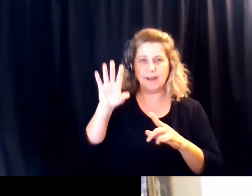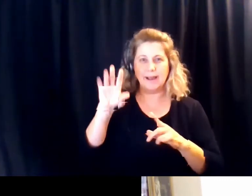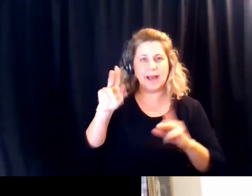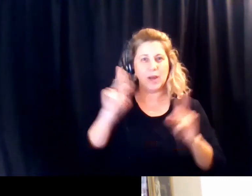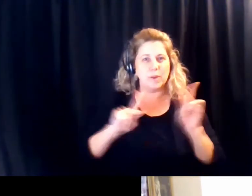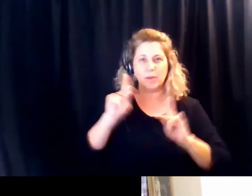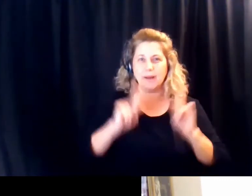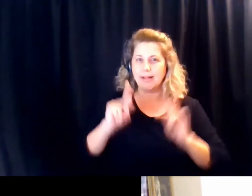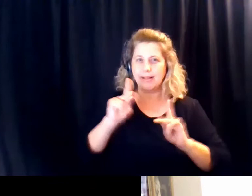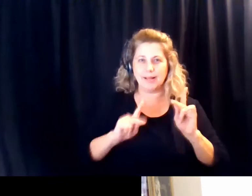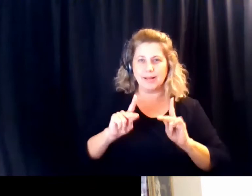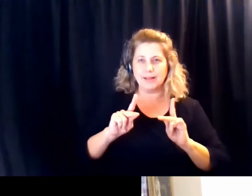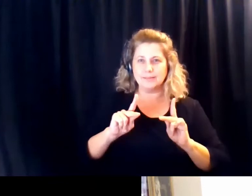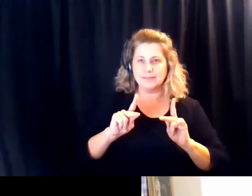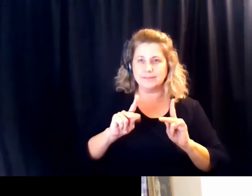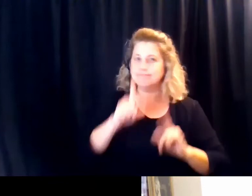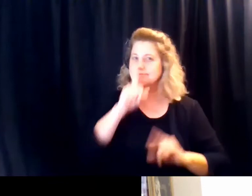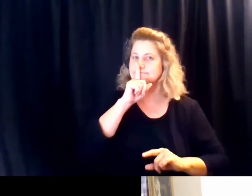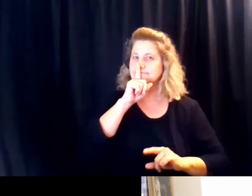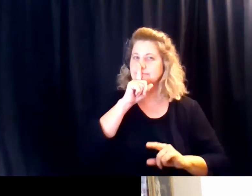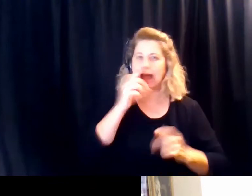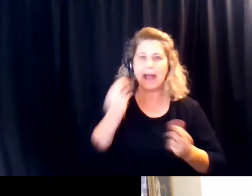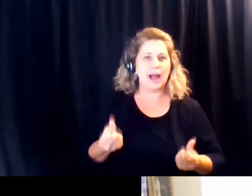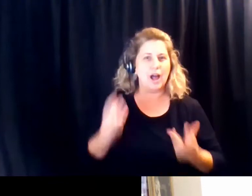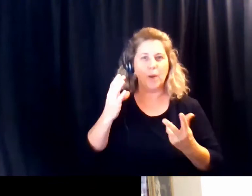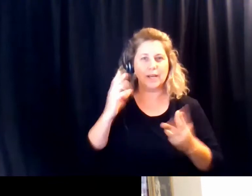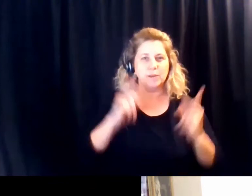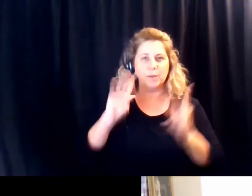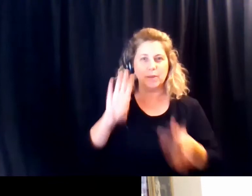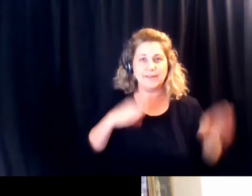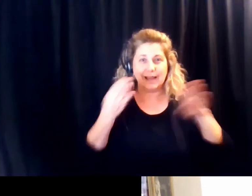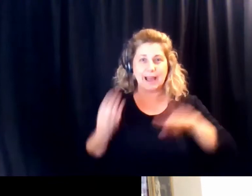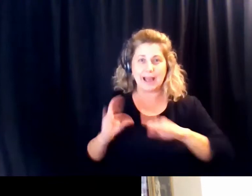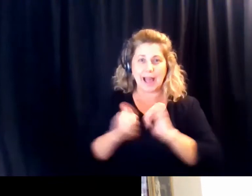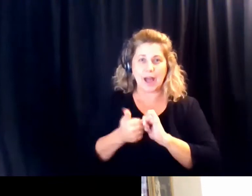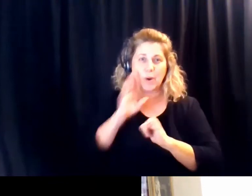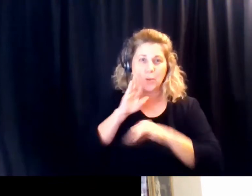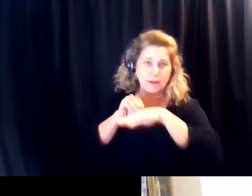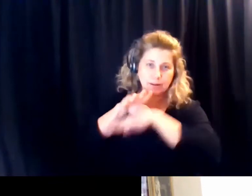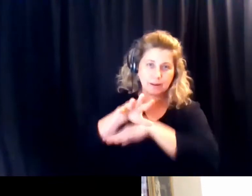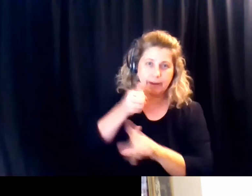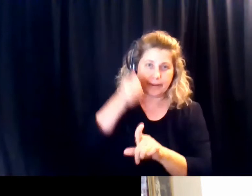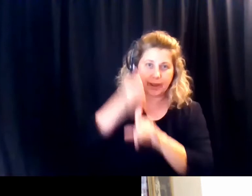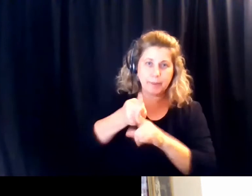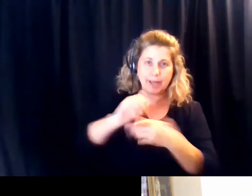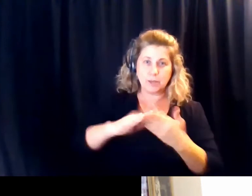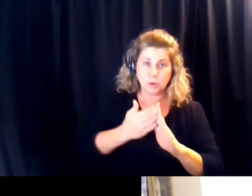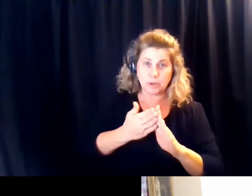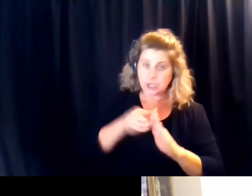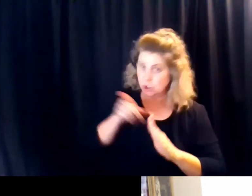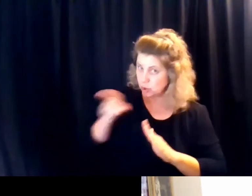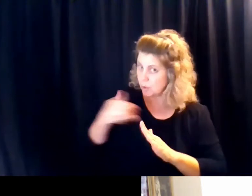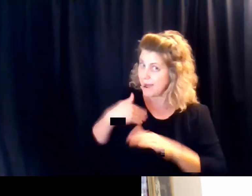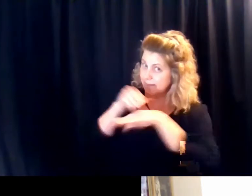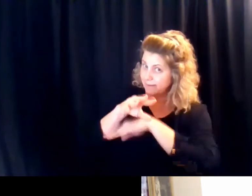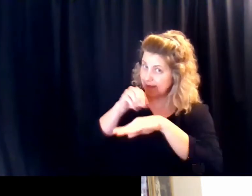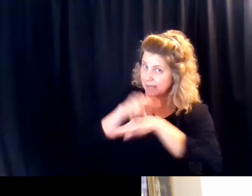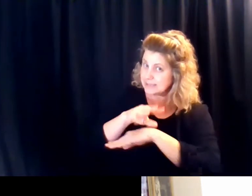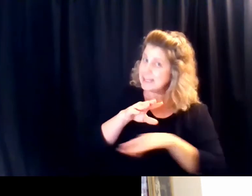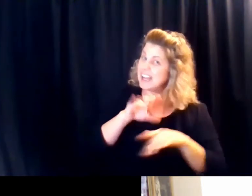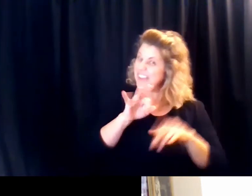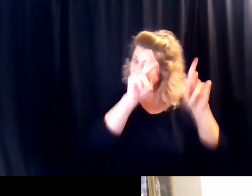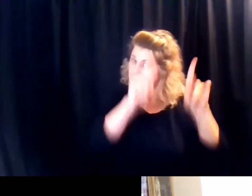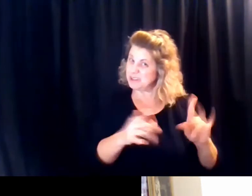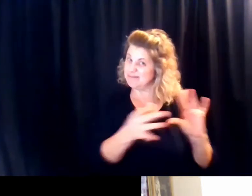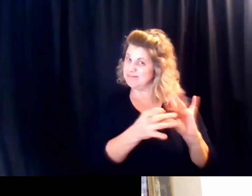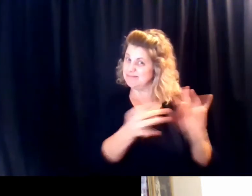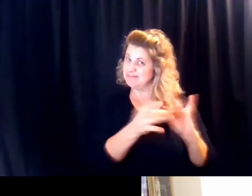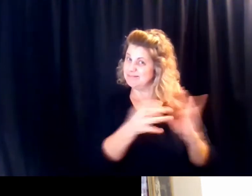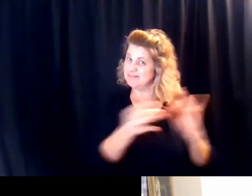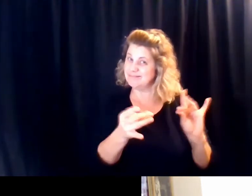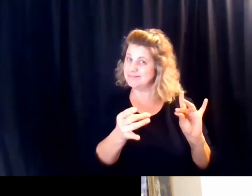Judith Heumann: The committee, overall, as well as benefit us in learning what others are doing. We can't do any of that we can't really speak at the UN because we haven't ratified, it's it's really